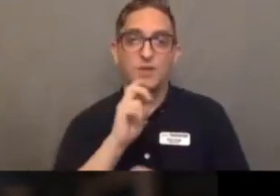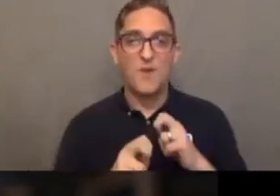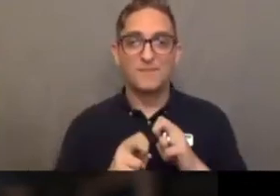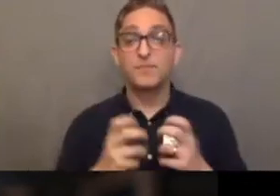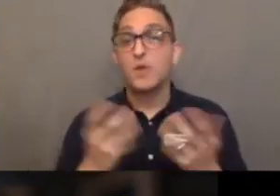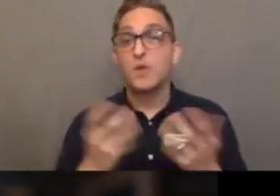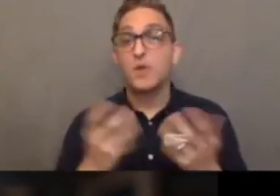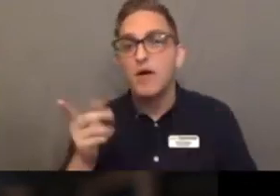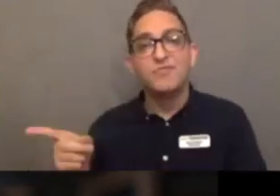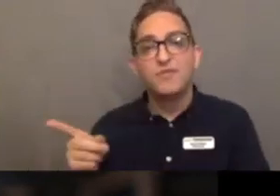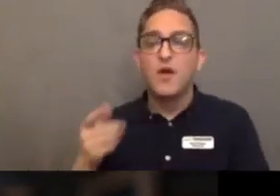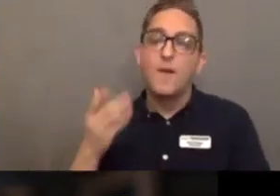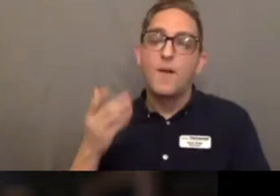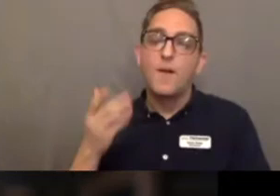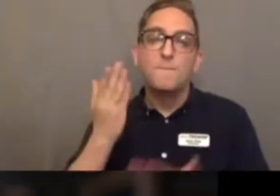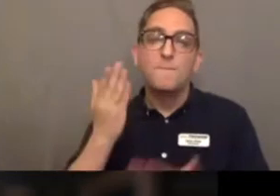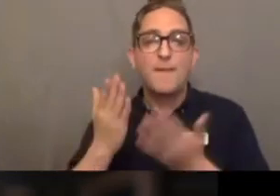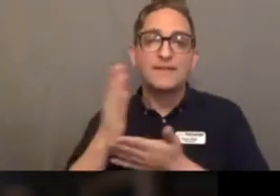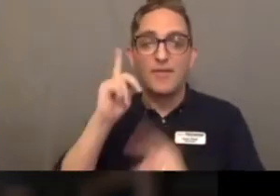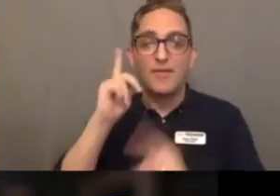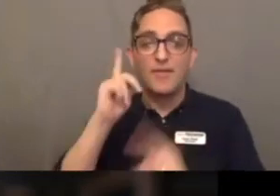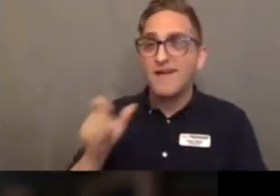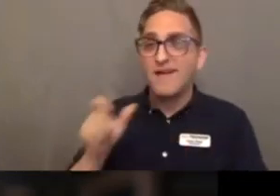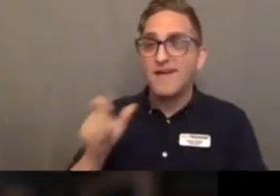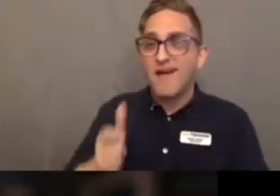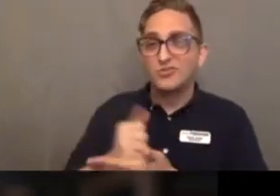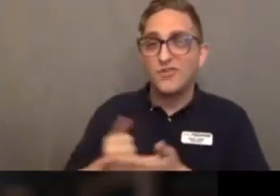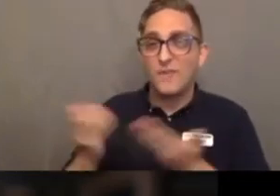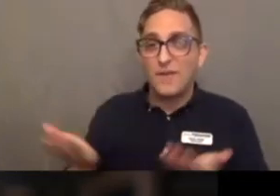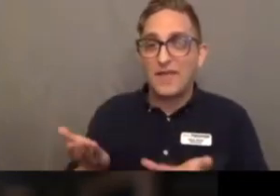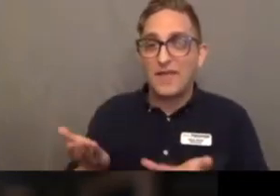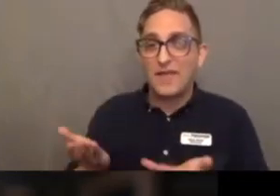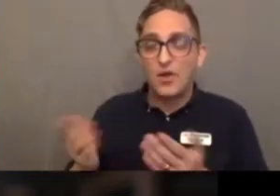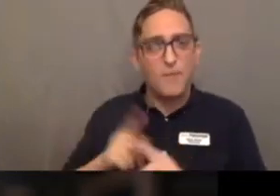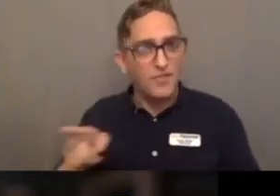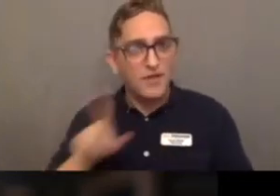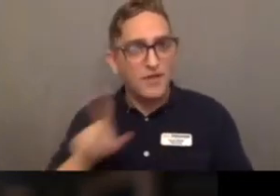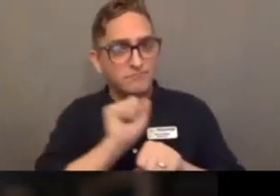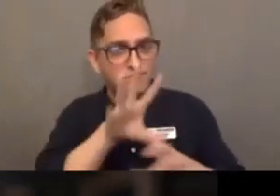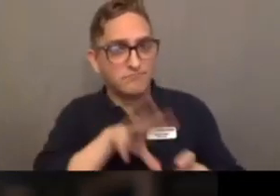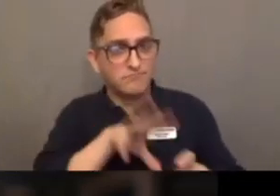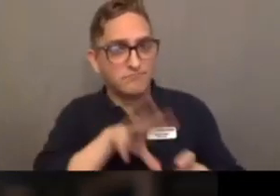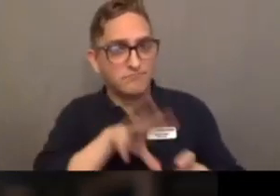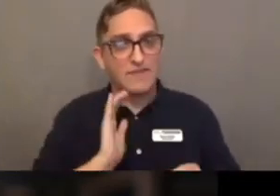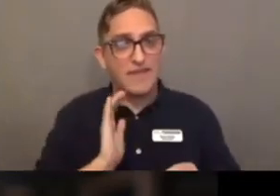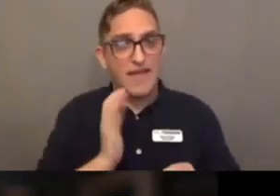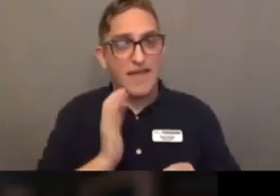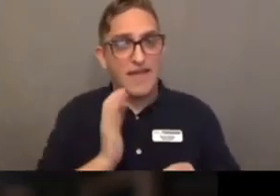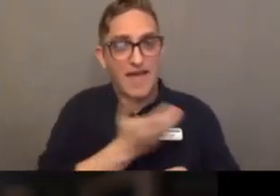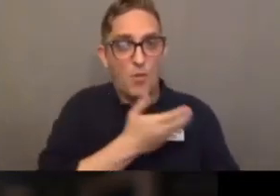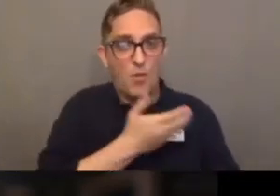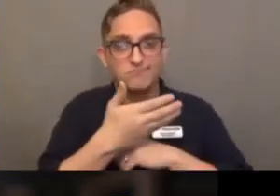But they're contributing to society. They are part of what we're doing. And in fact